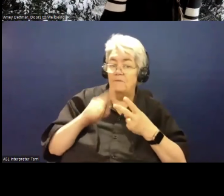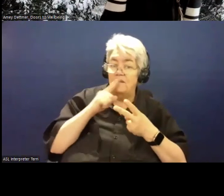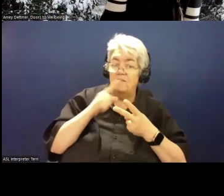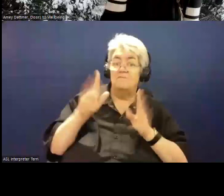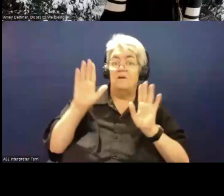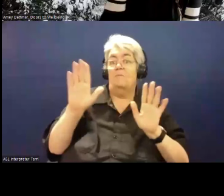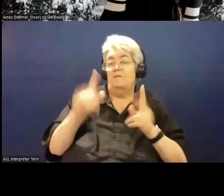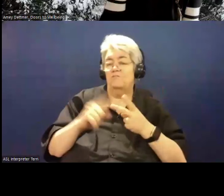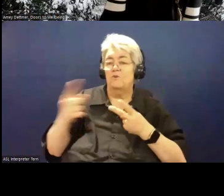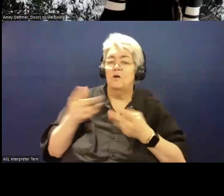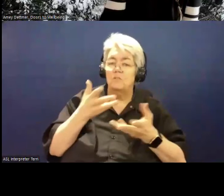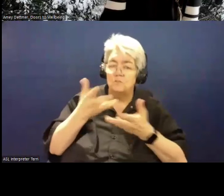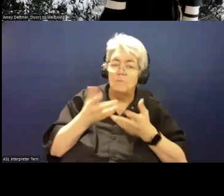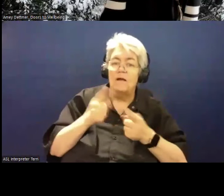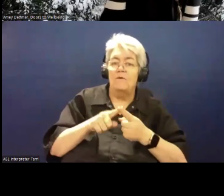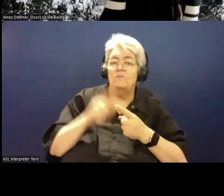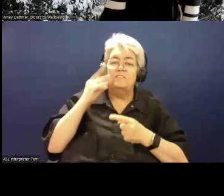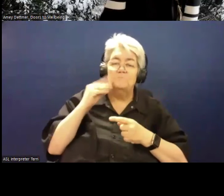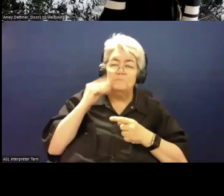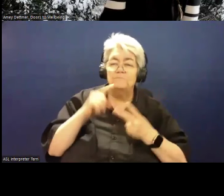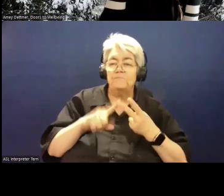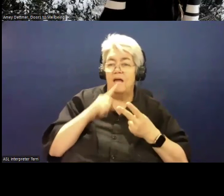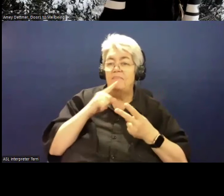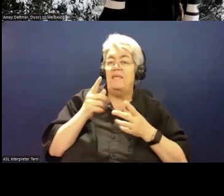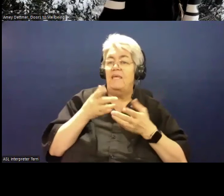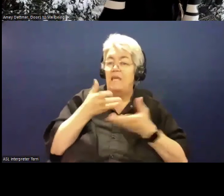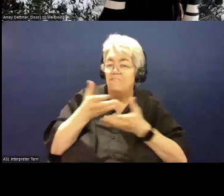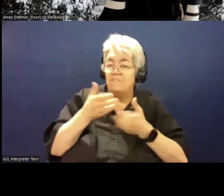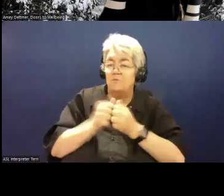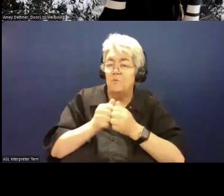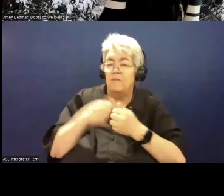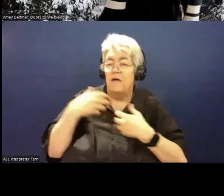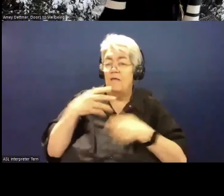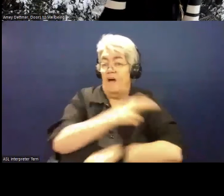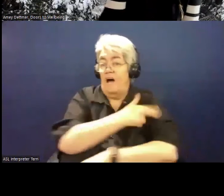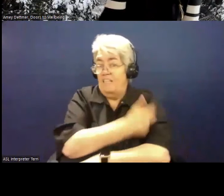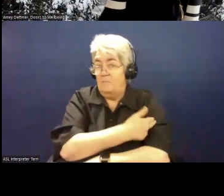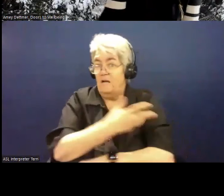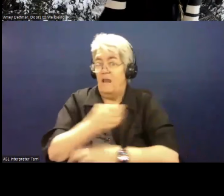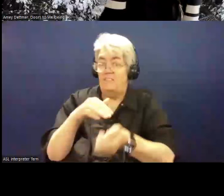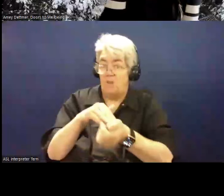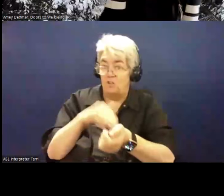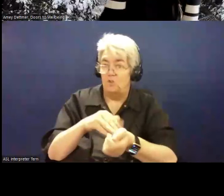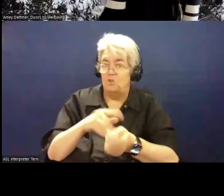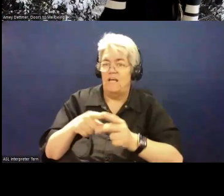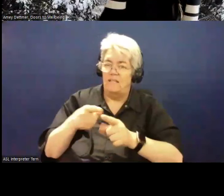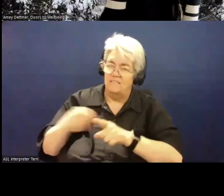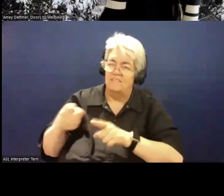INTERFACES BETWEEN THE HEALTH CARE SYSTEM AND THE DEDICATED EMERGENCY HEALTH SYSTEM